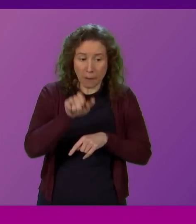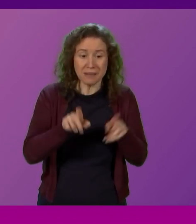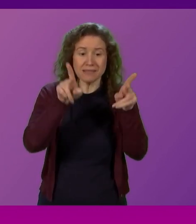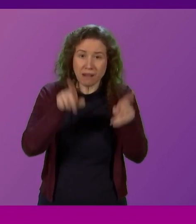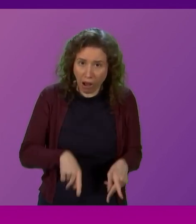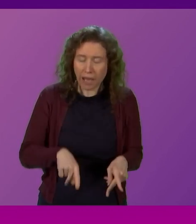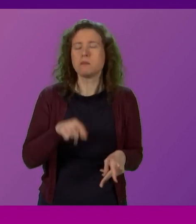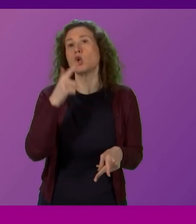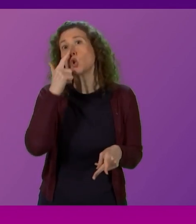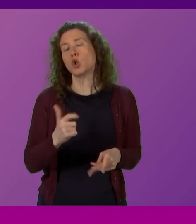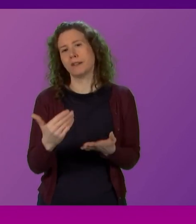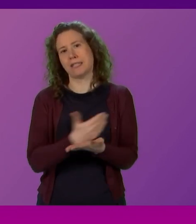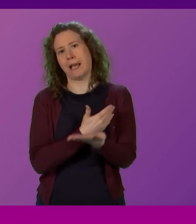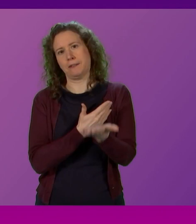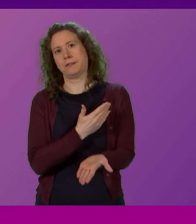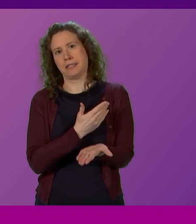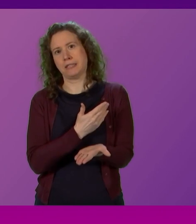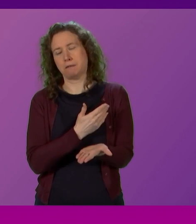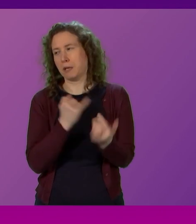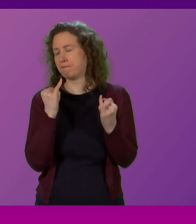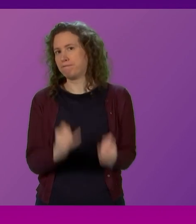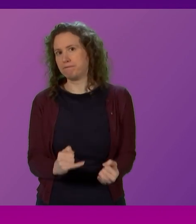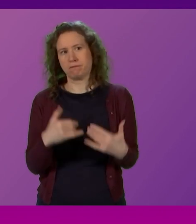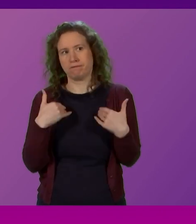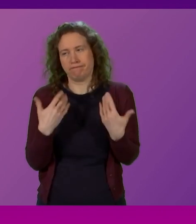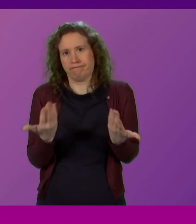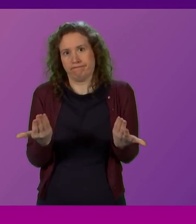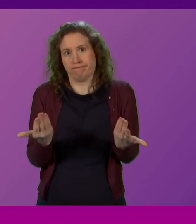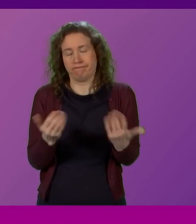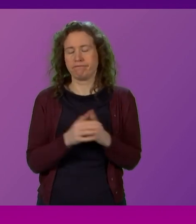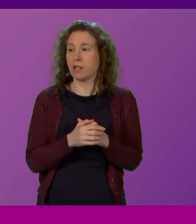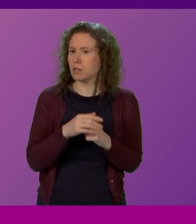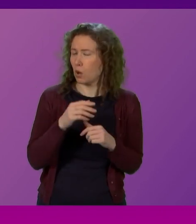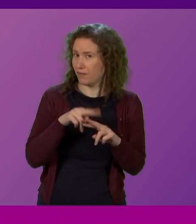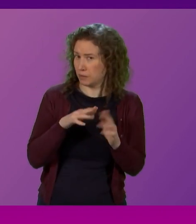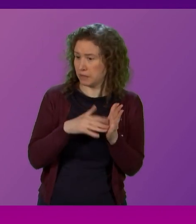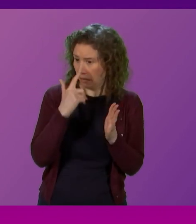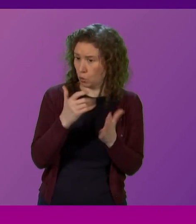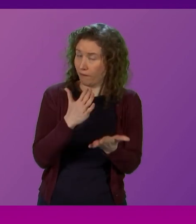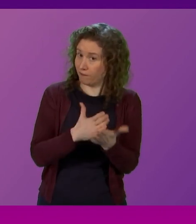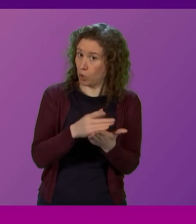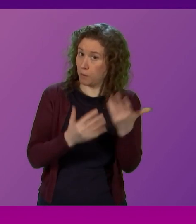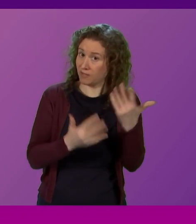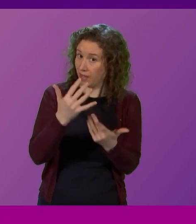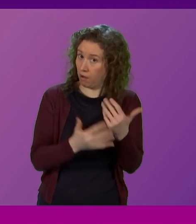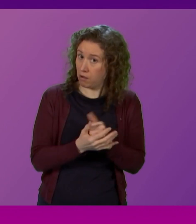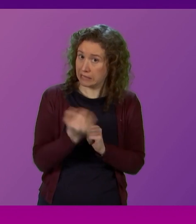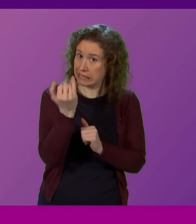one who could have been saved. First Minister, will you confirm those tragic figures?